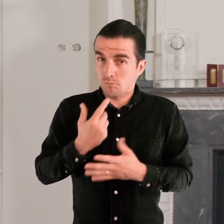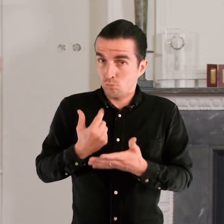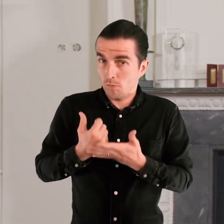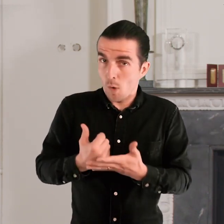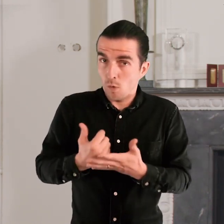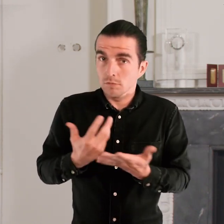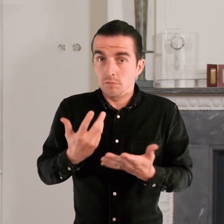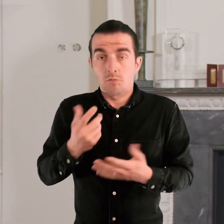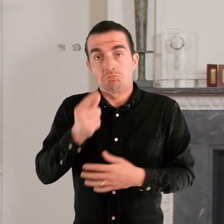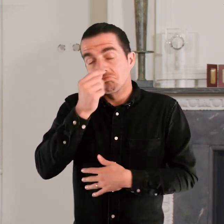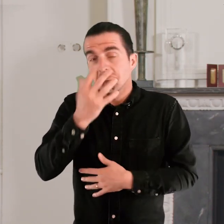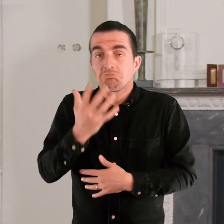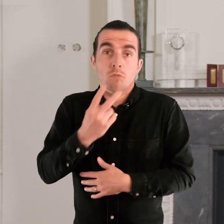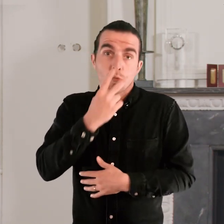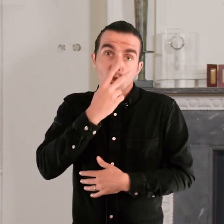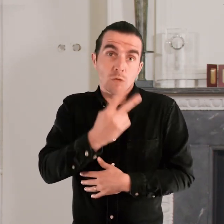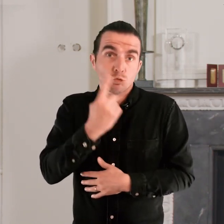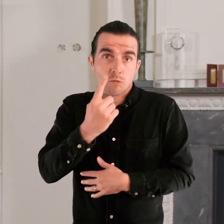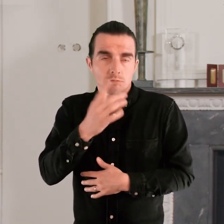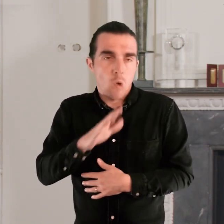So £10000 for everybody